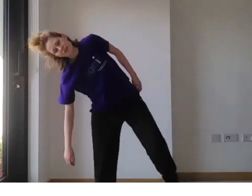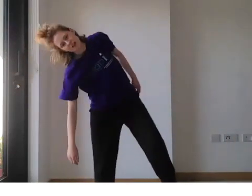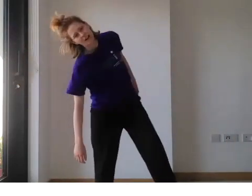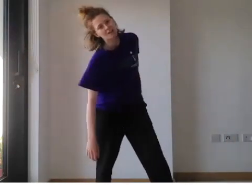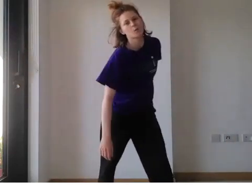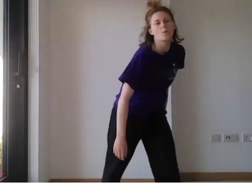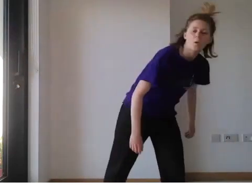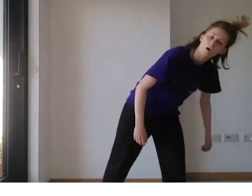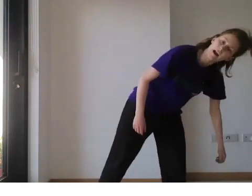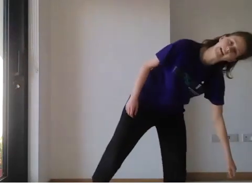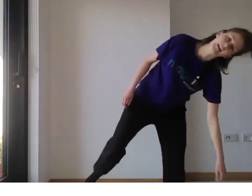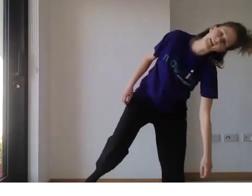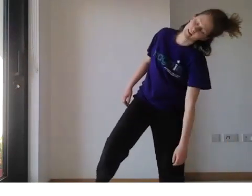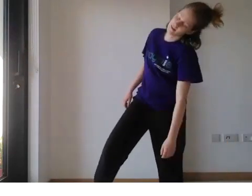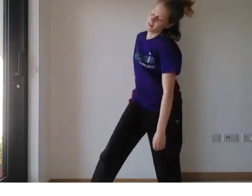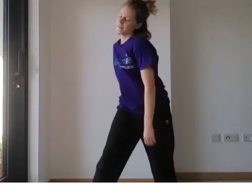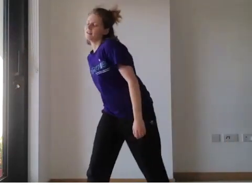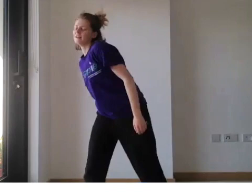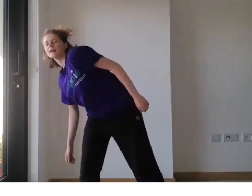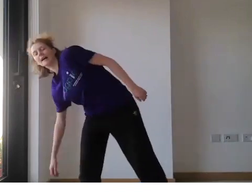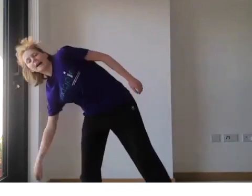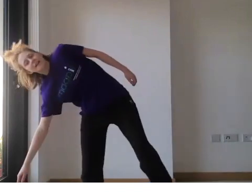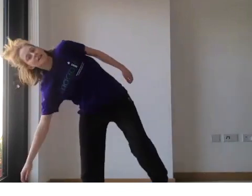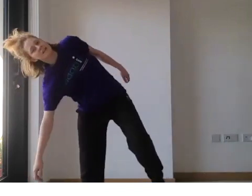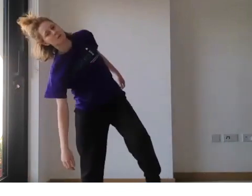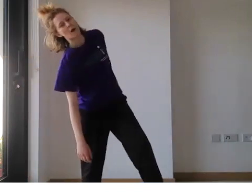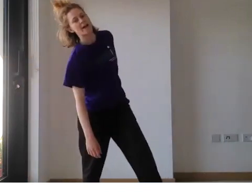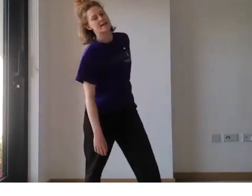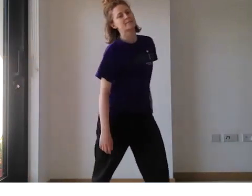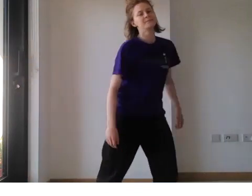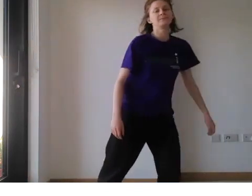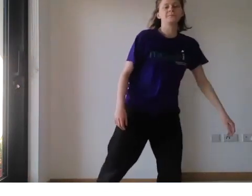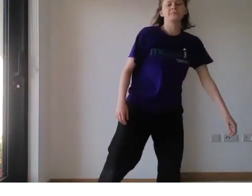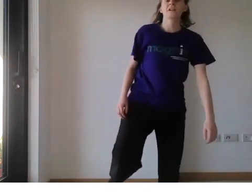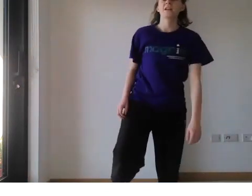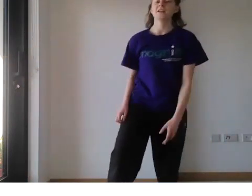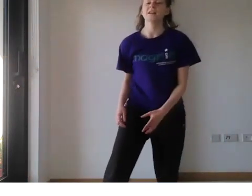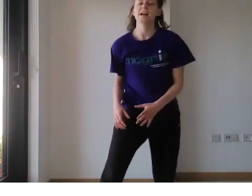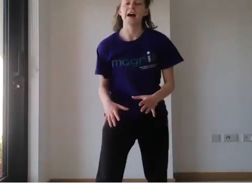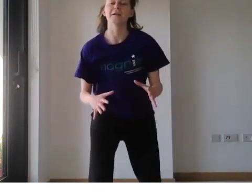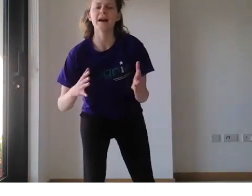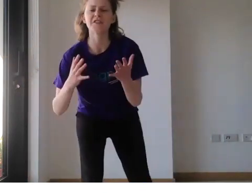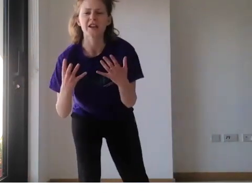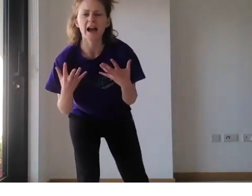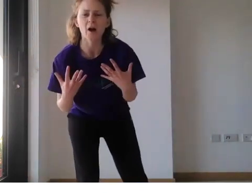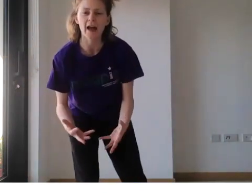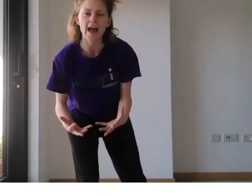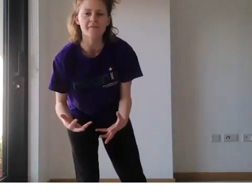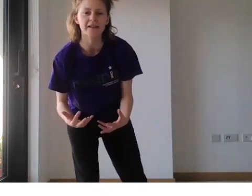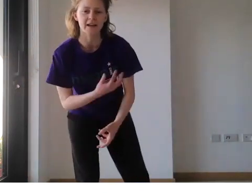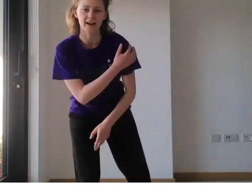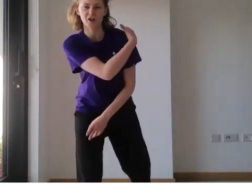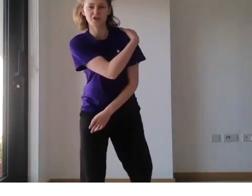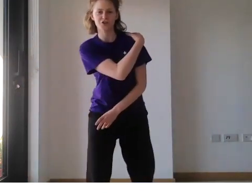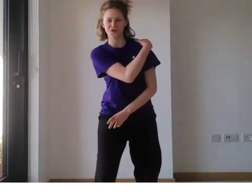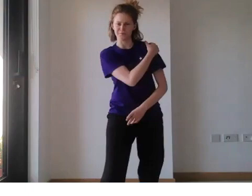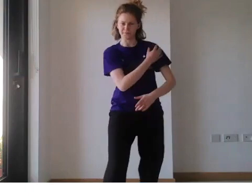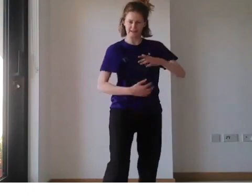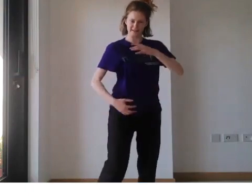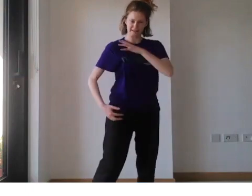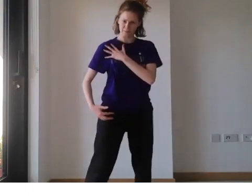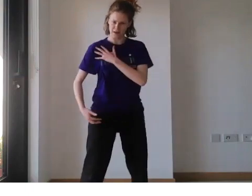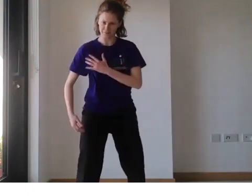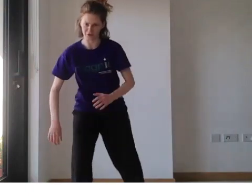just walking and swaying and imagine how heavy that costume is maybe on your